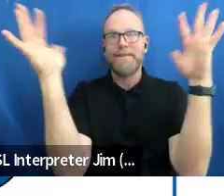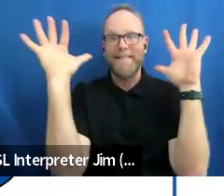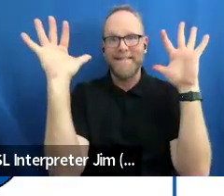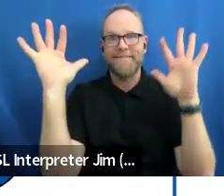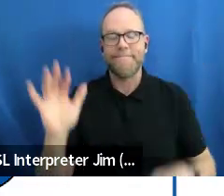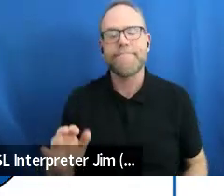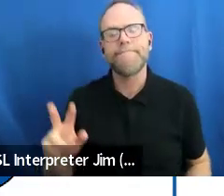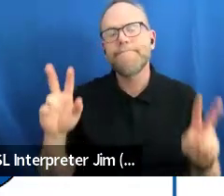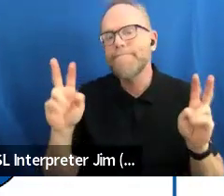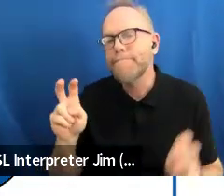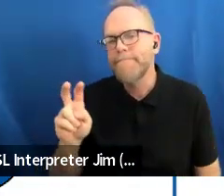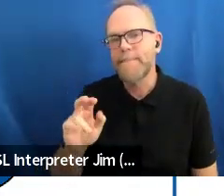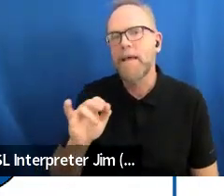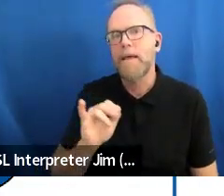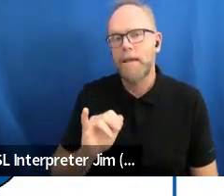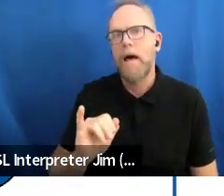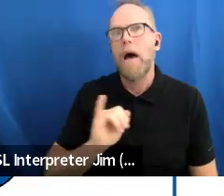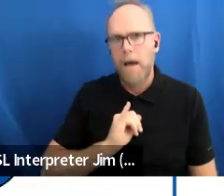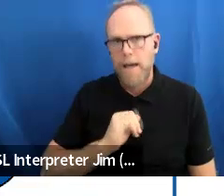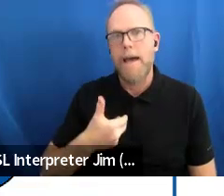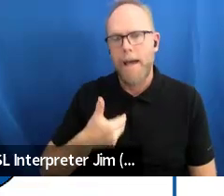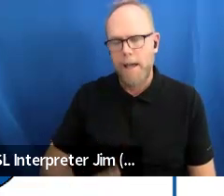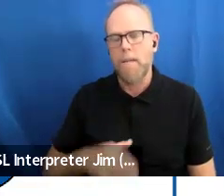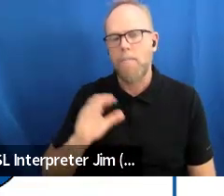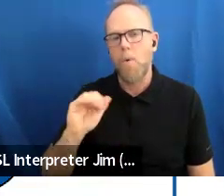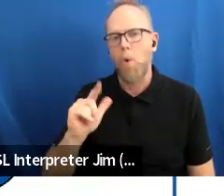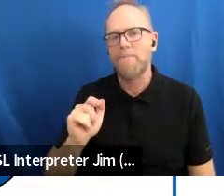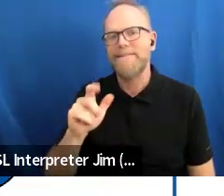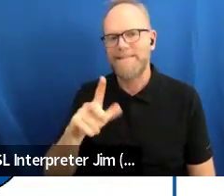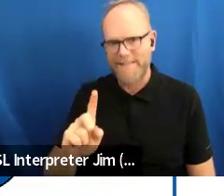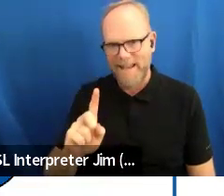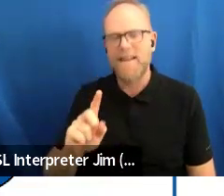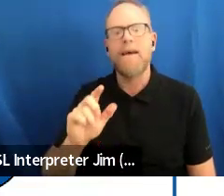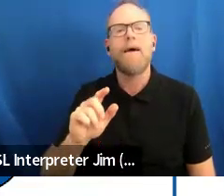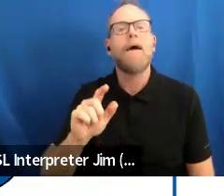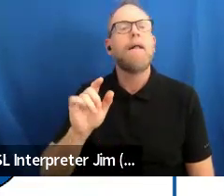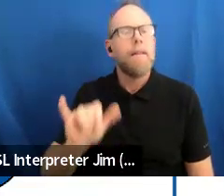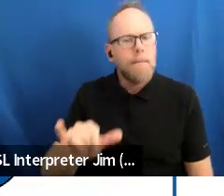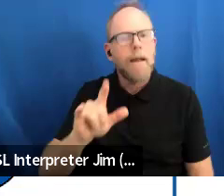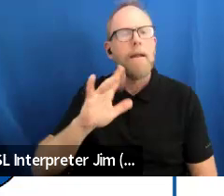an internet campaign to show the array of people that were able to live more independently in the